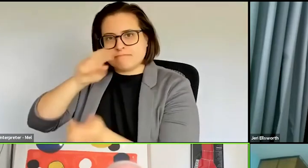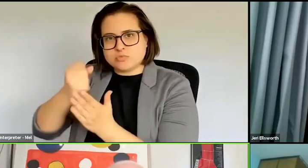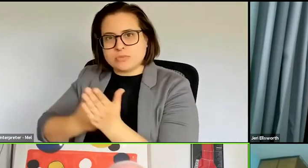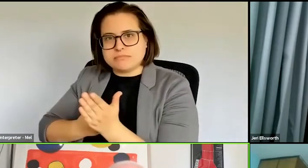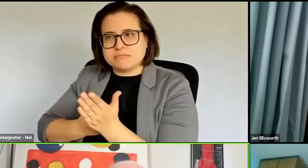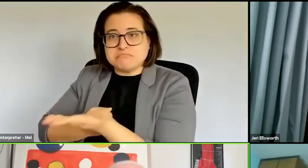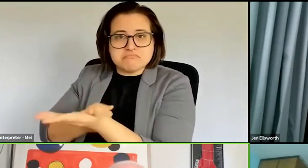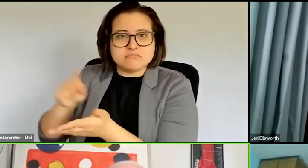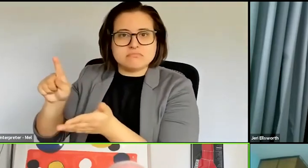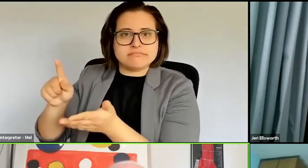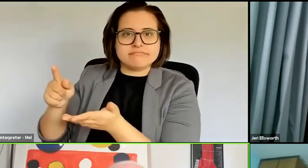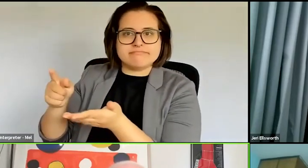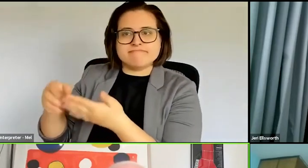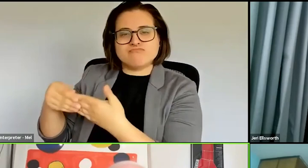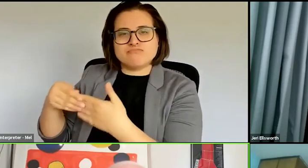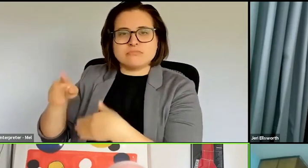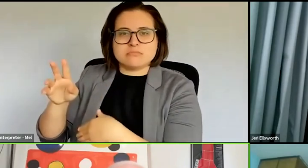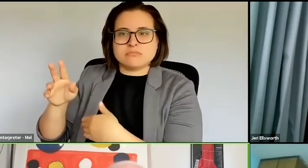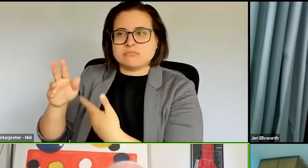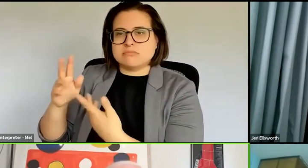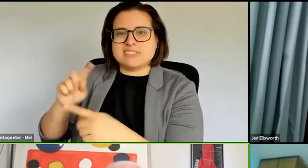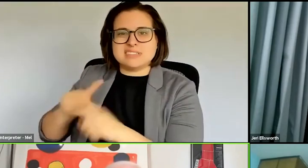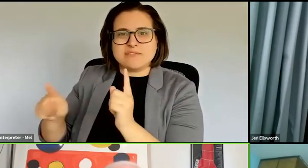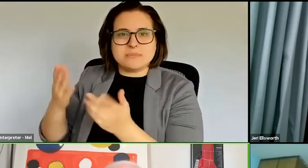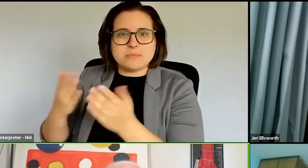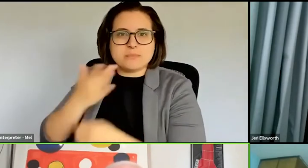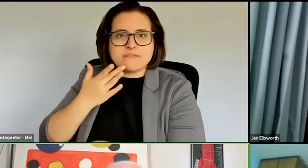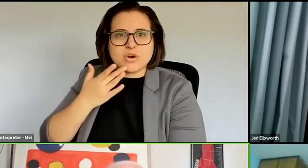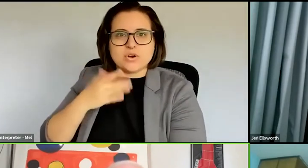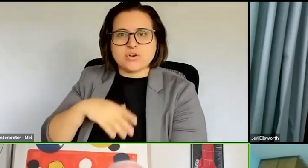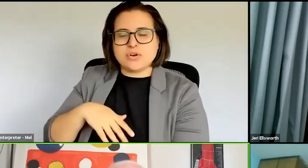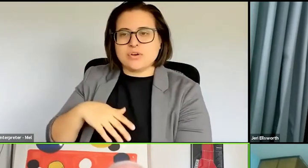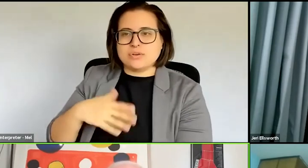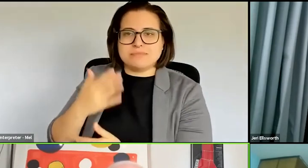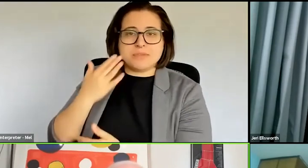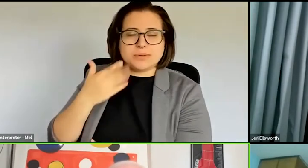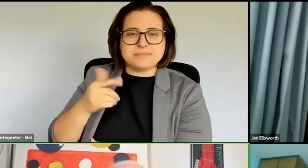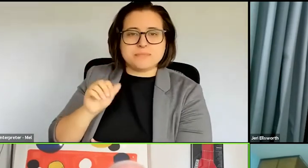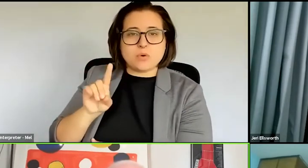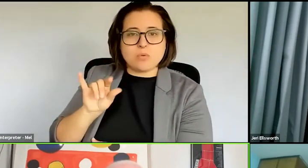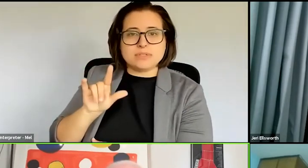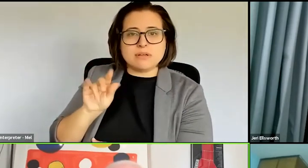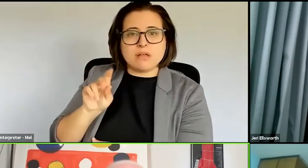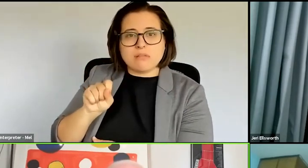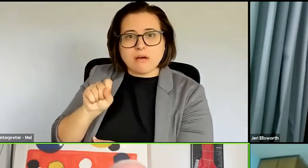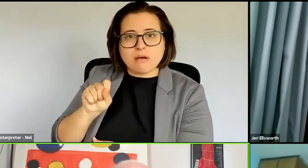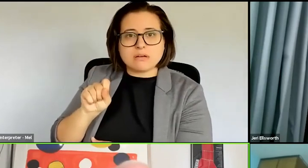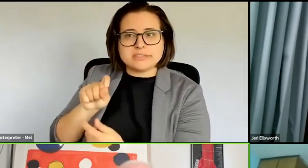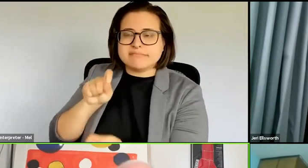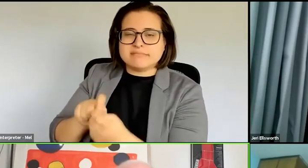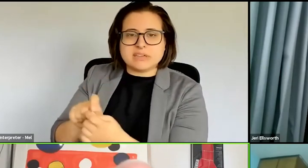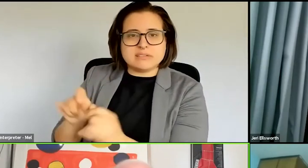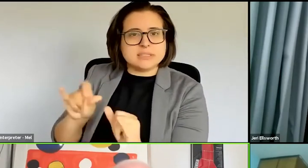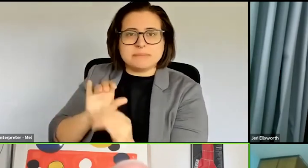cast Goldilocks as a little girl with golden hair, or as a 400-pound sumo wrestler and cast against